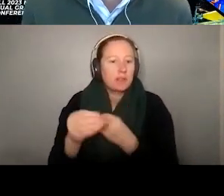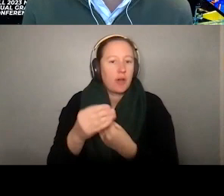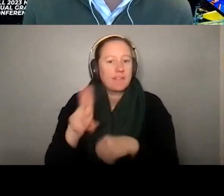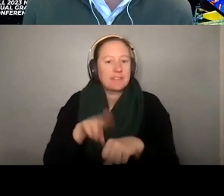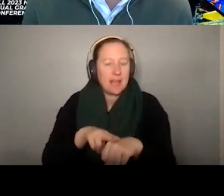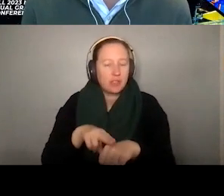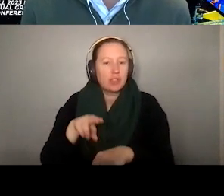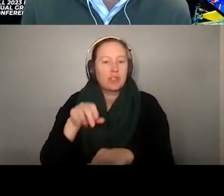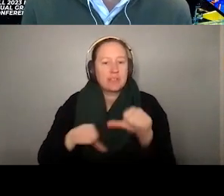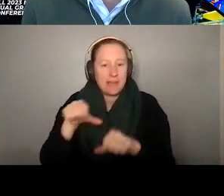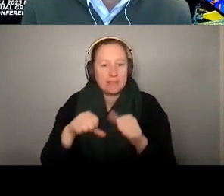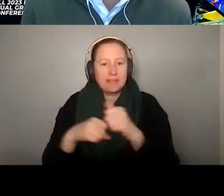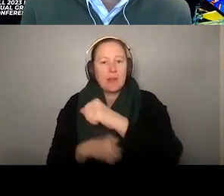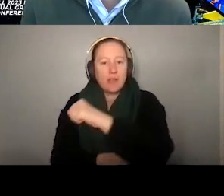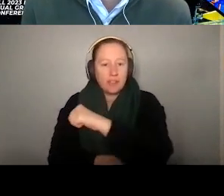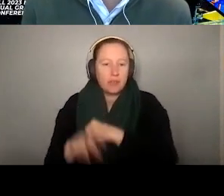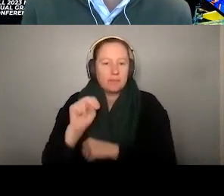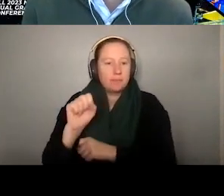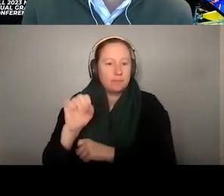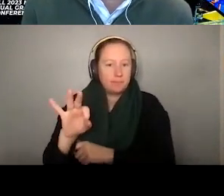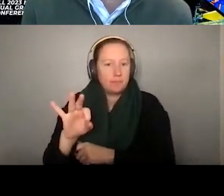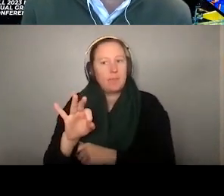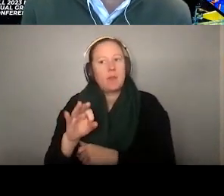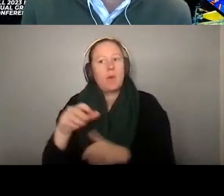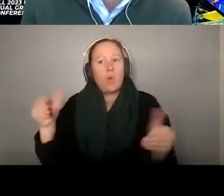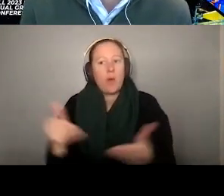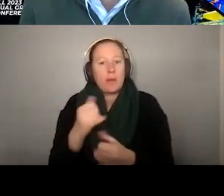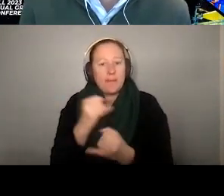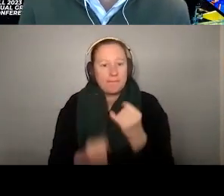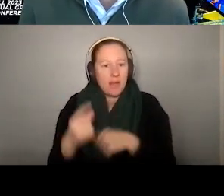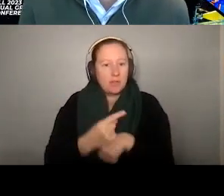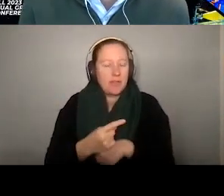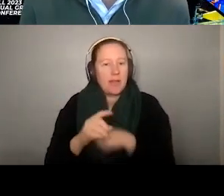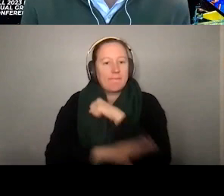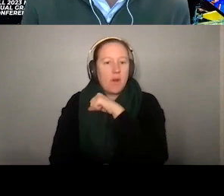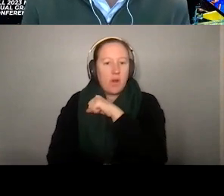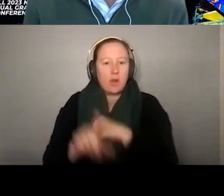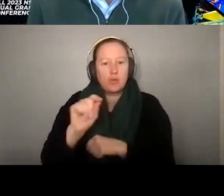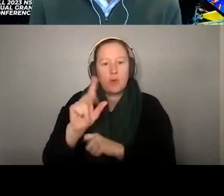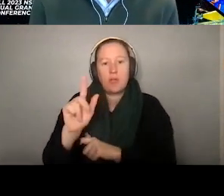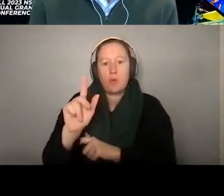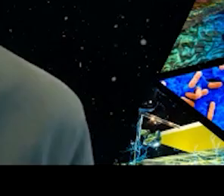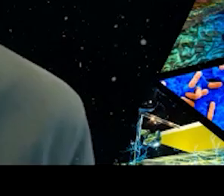and it's my pleasure to welcome you to our final day of the Fall 2023 NSF Virtual Grants Conference.